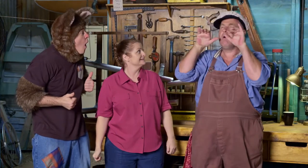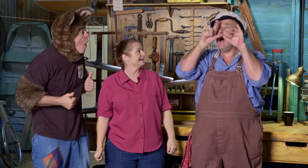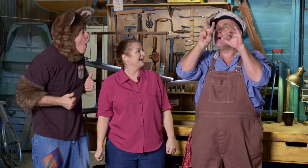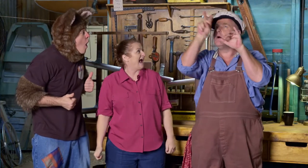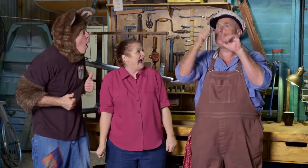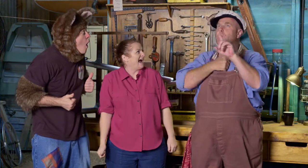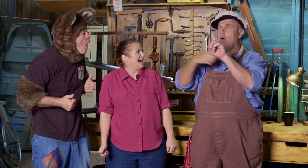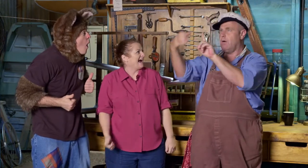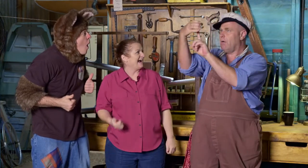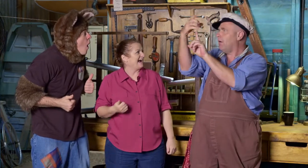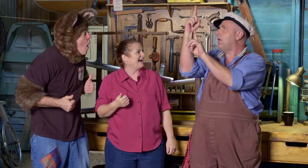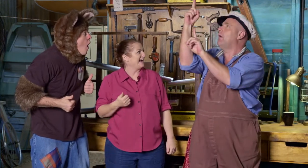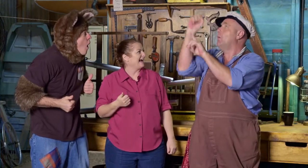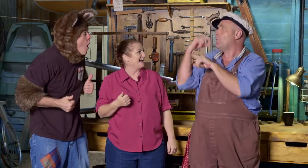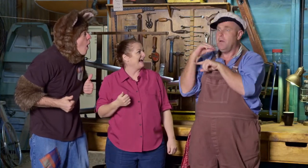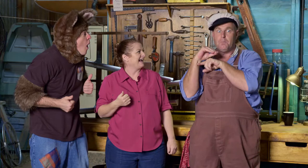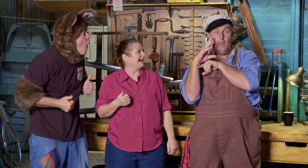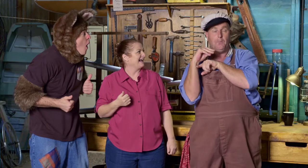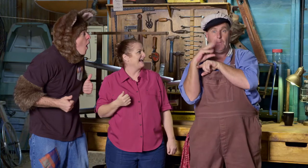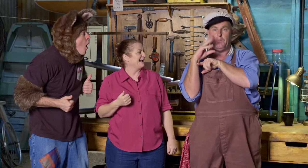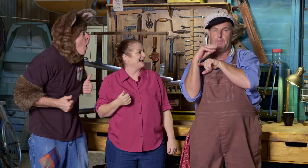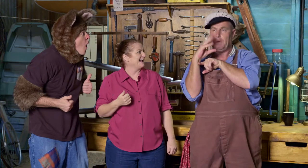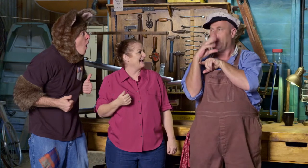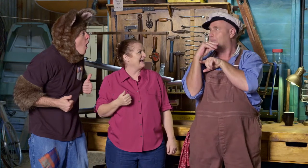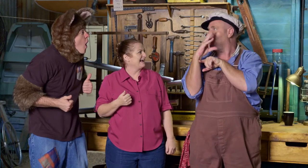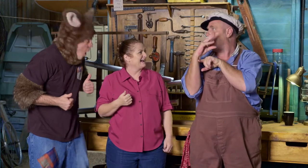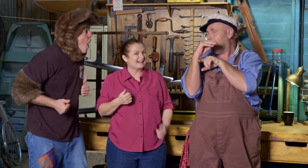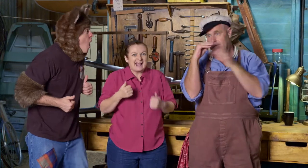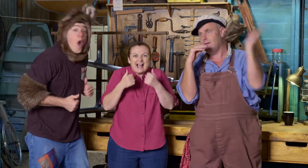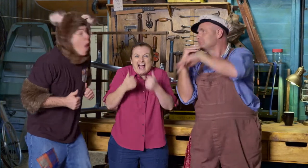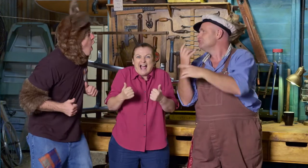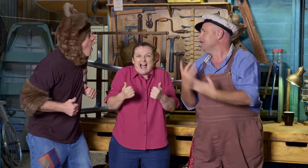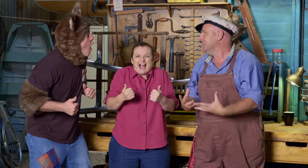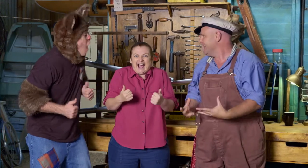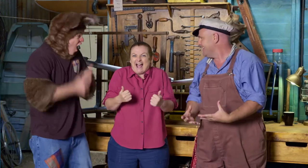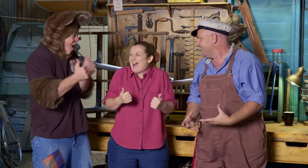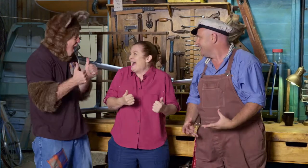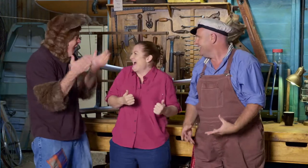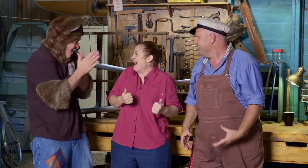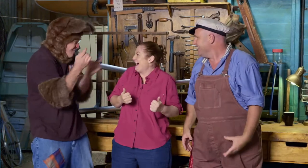you'll see the light at the top of my crow's nest. If it's flashing, it means the marble run is ready and you can come over.